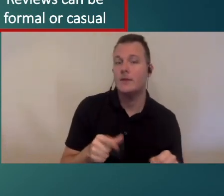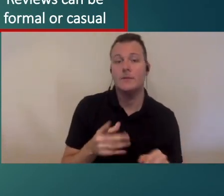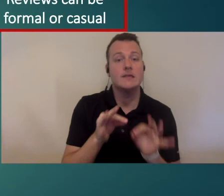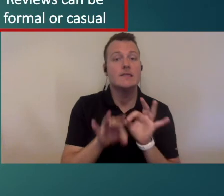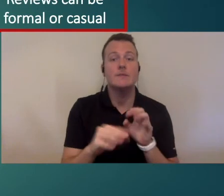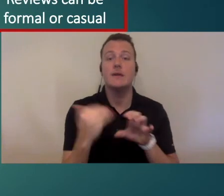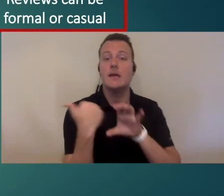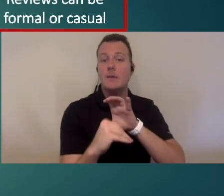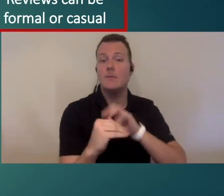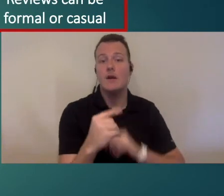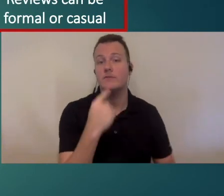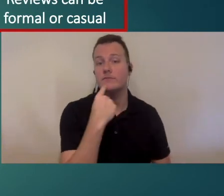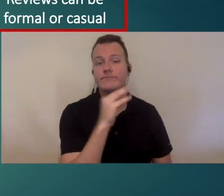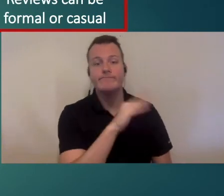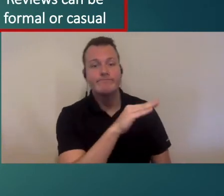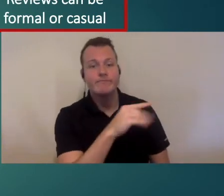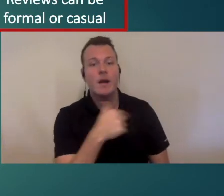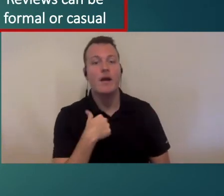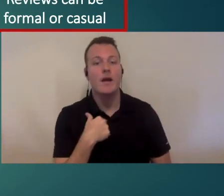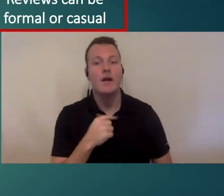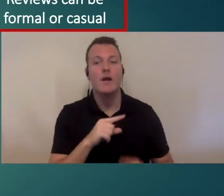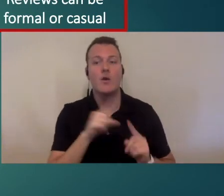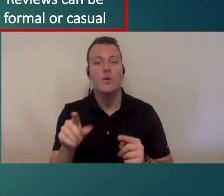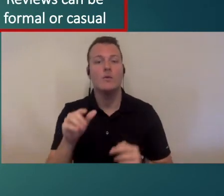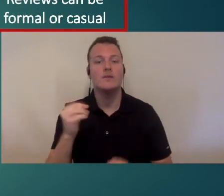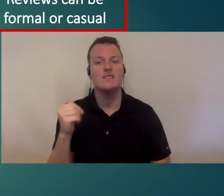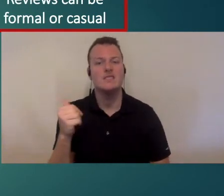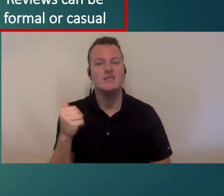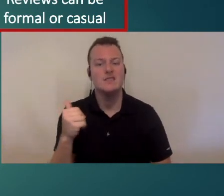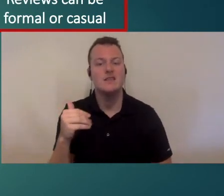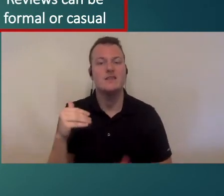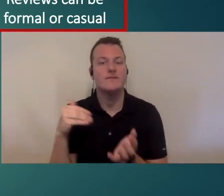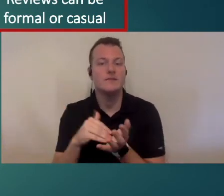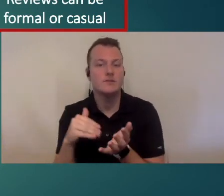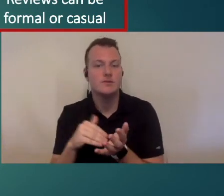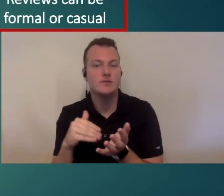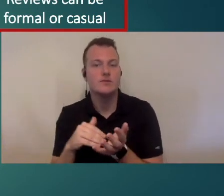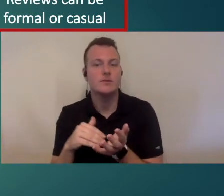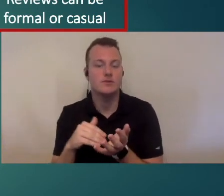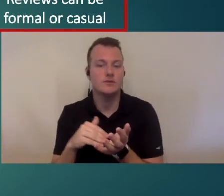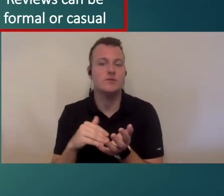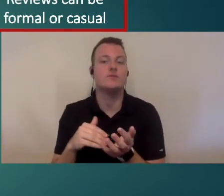simple email saying, 'hey I visited ten physician office- physicianss offices last